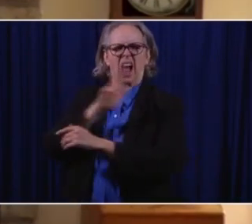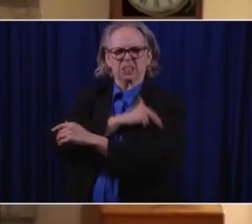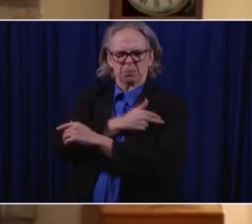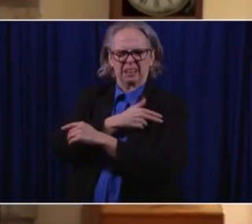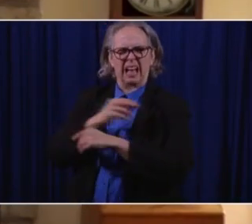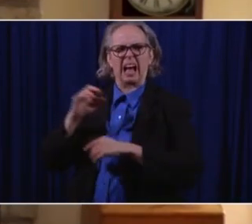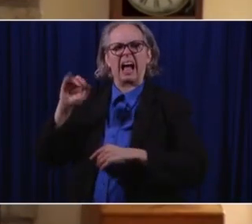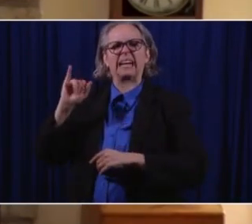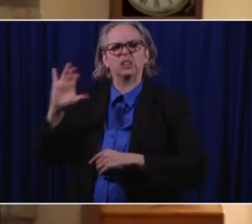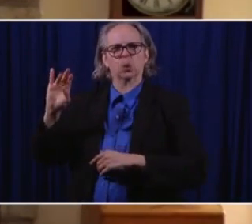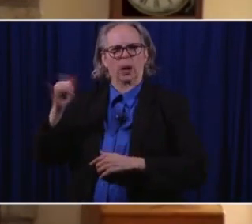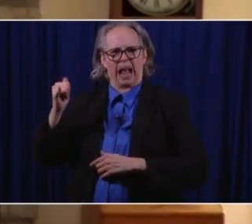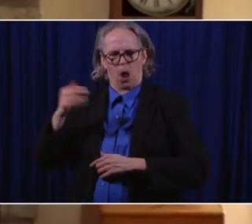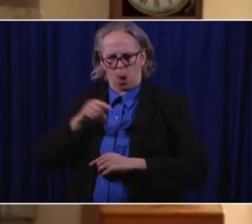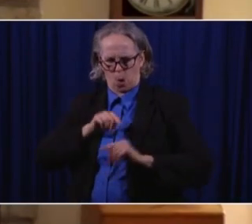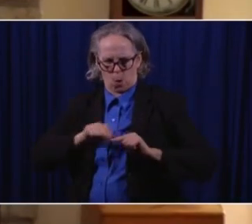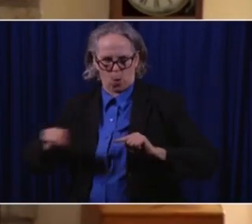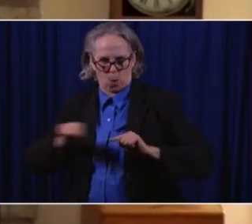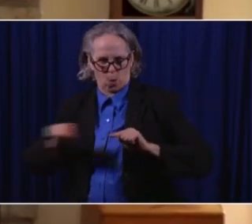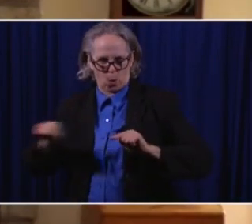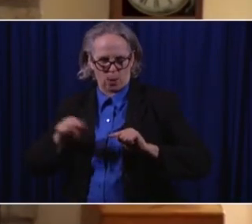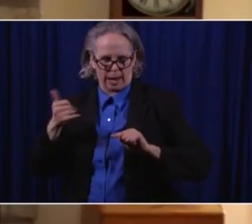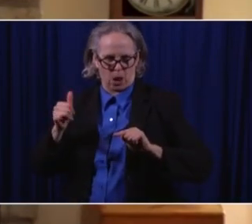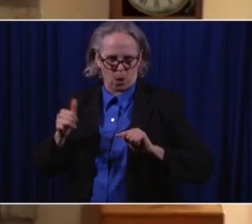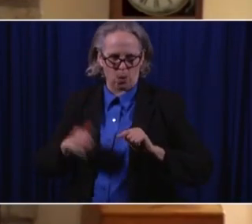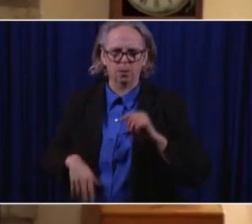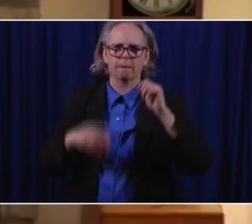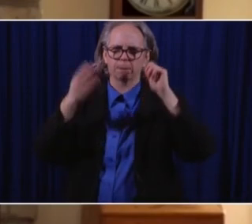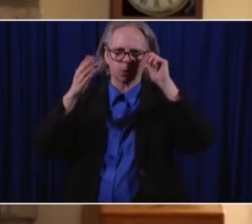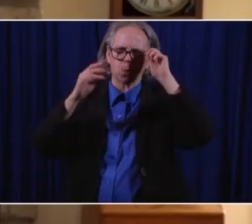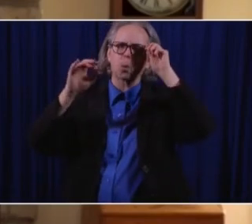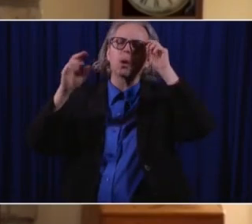peaks and so watch it go up and this is again. This is I see